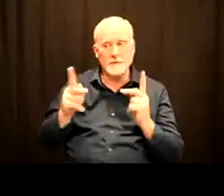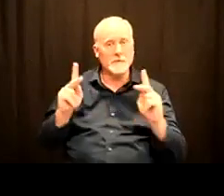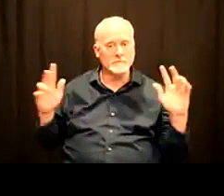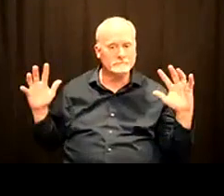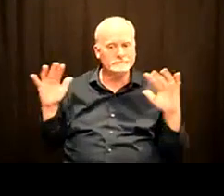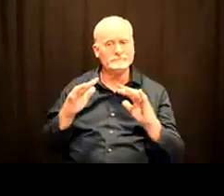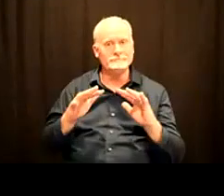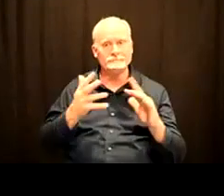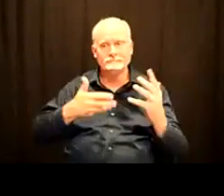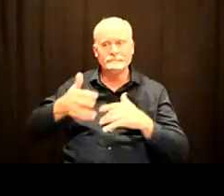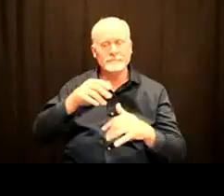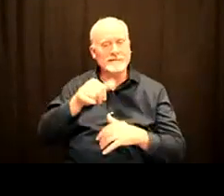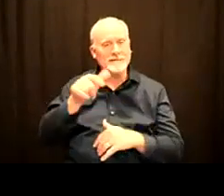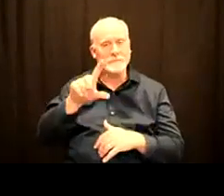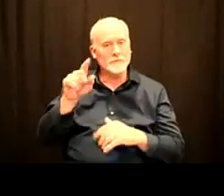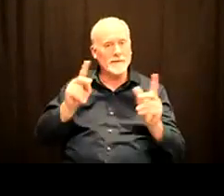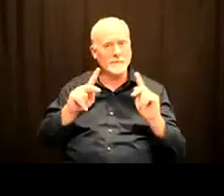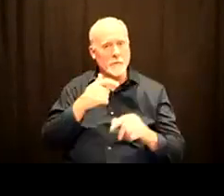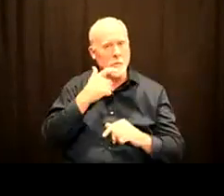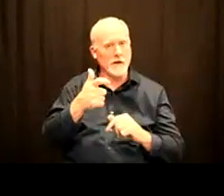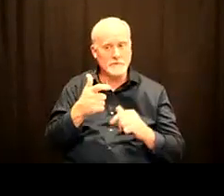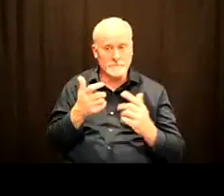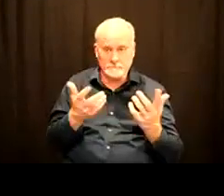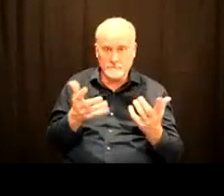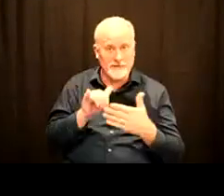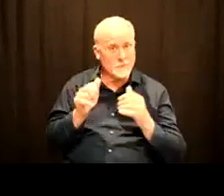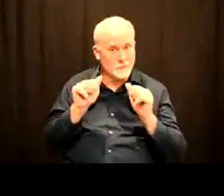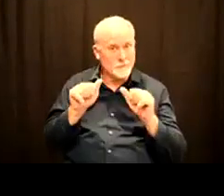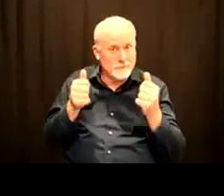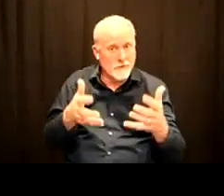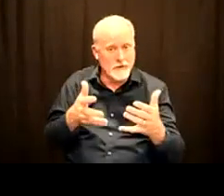groups of 10 to 20 to have watch parties that could drive community transmission and then